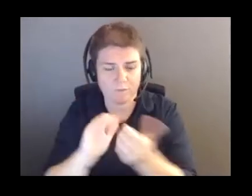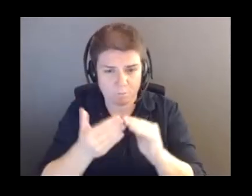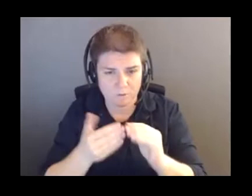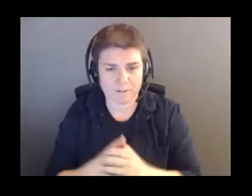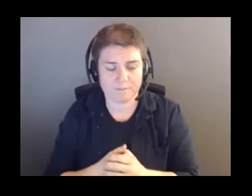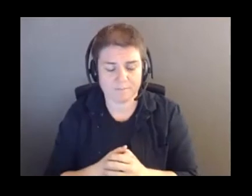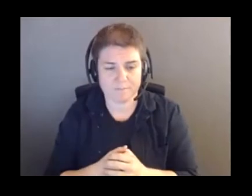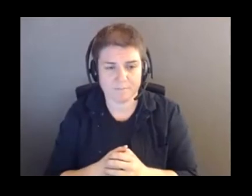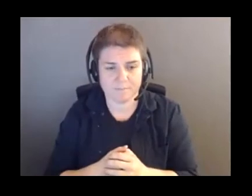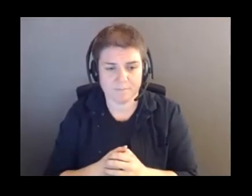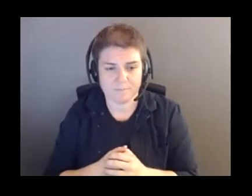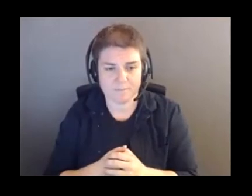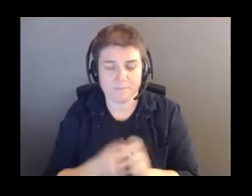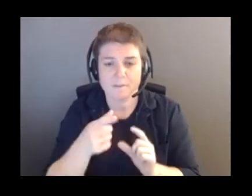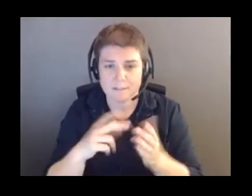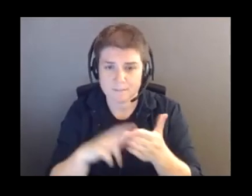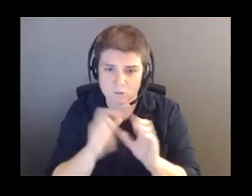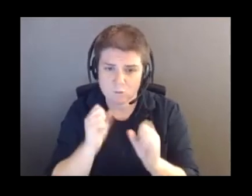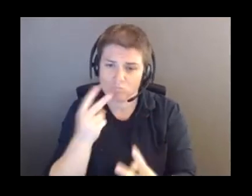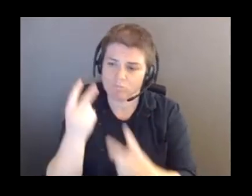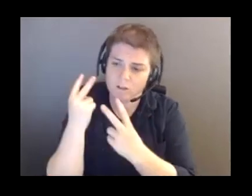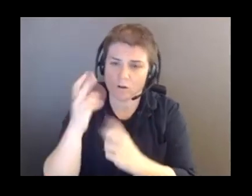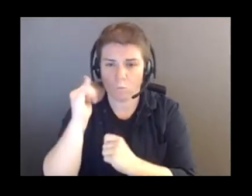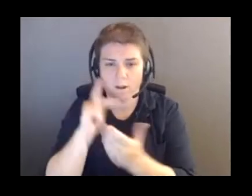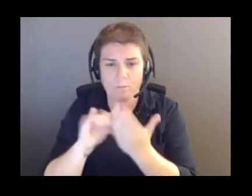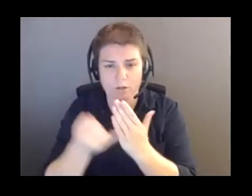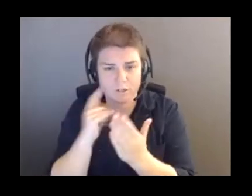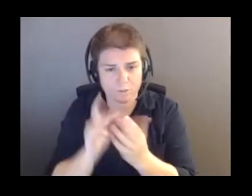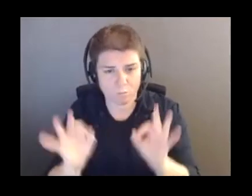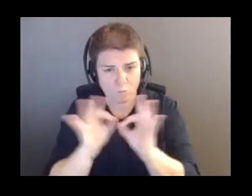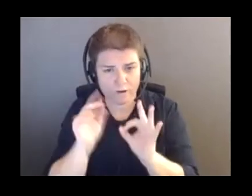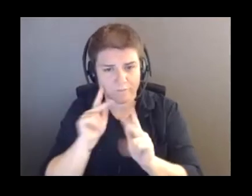allows you to reflect on why your project is important to those you've identified even